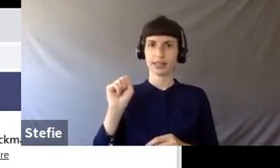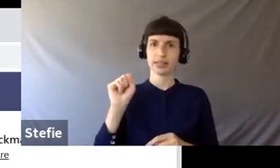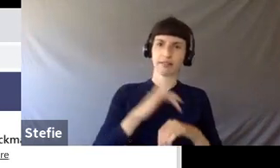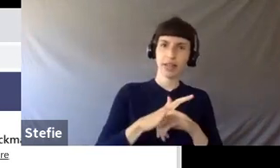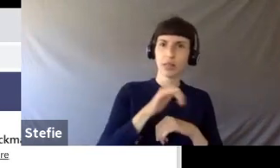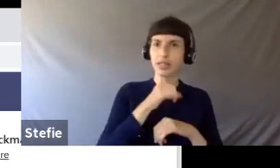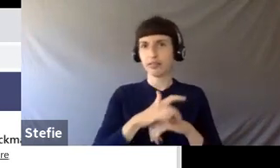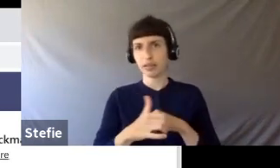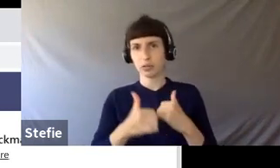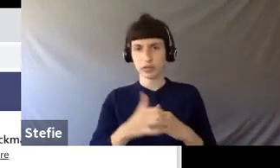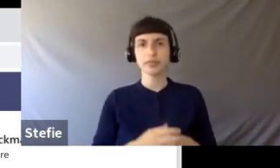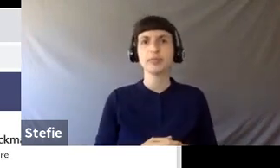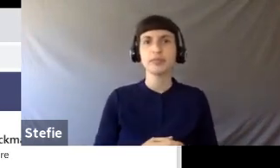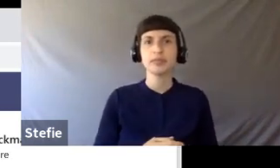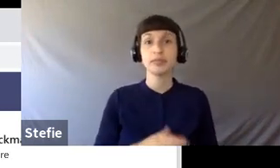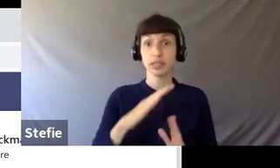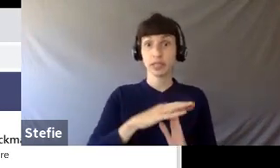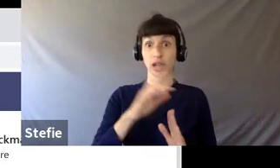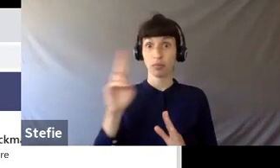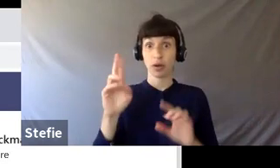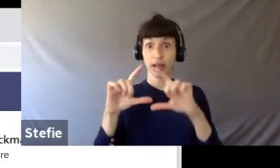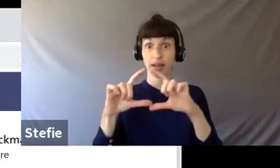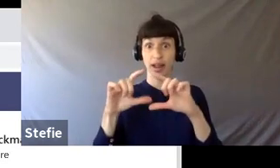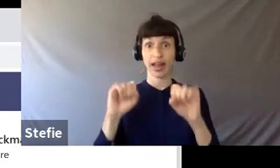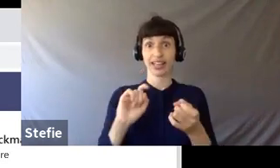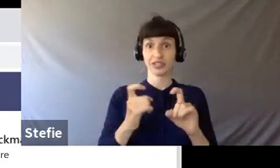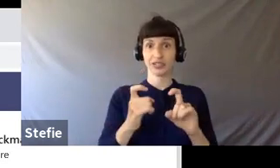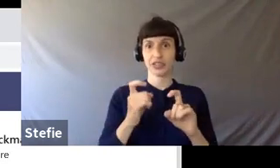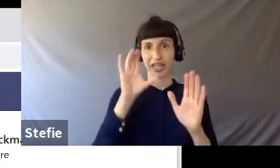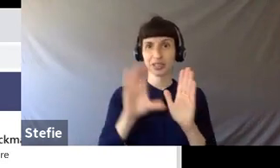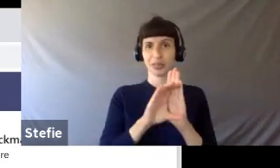it shows a red dot which recognizes I'm busy, on Zoom. And I can change this to available, do not disturb, be right back or I'm away.